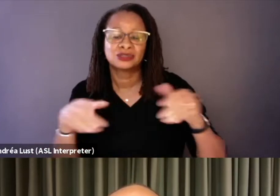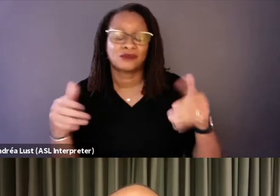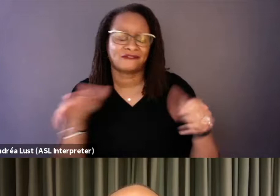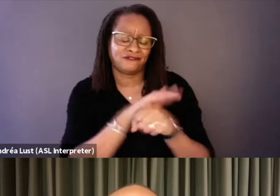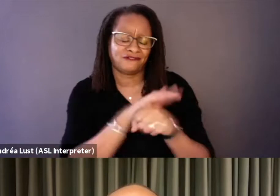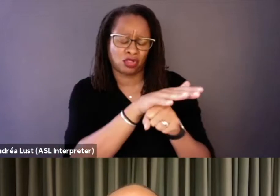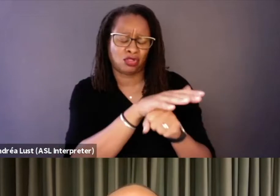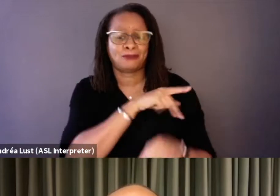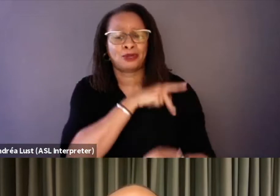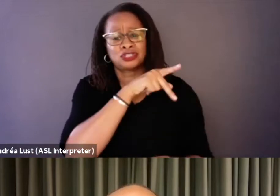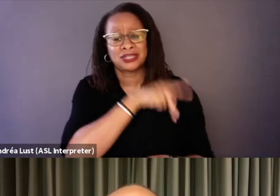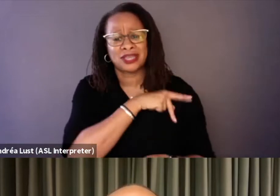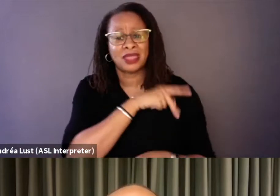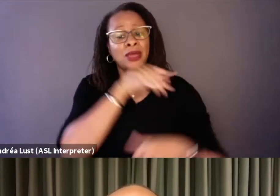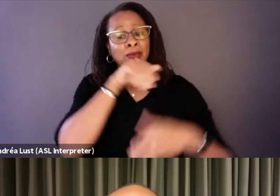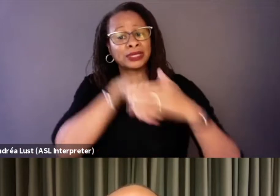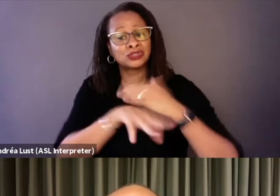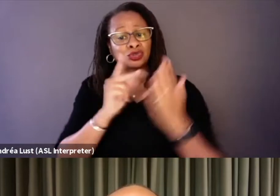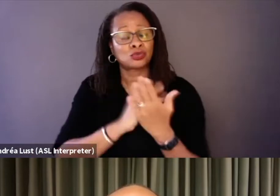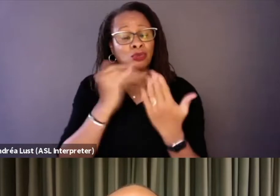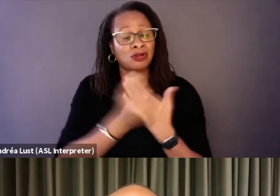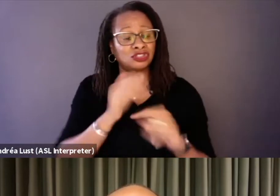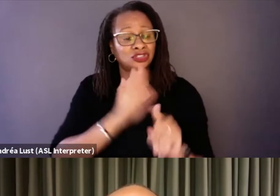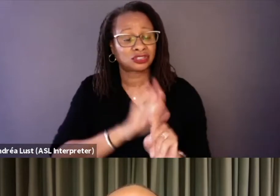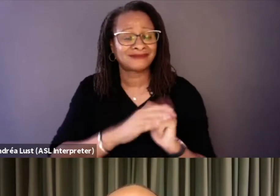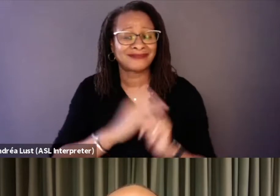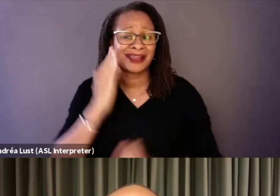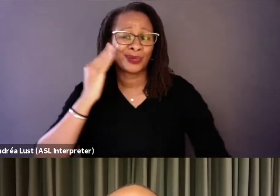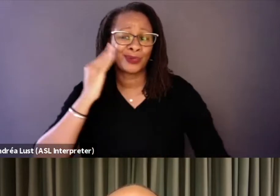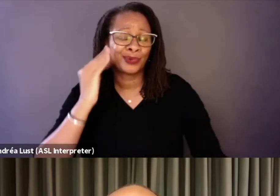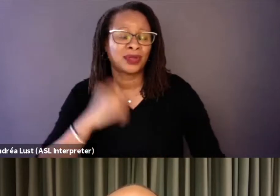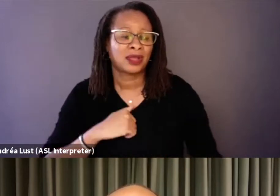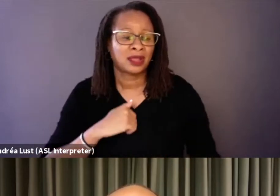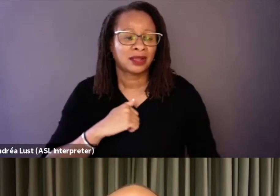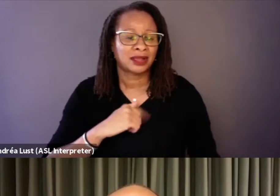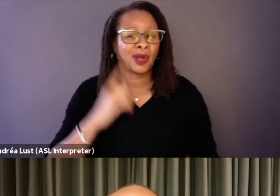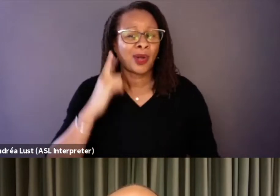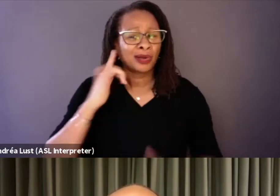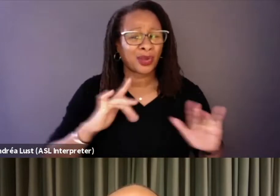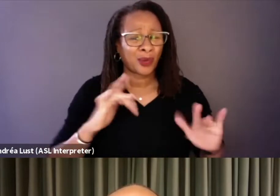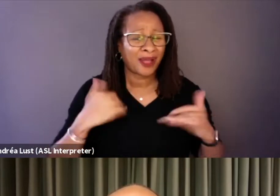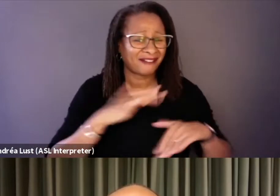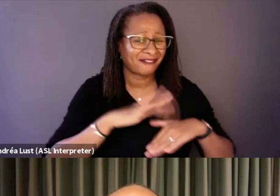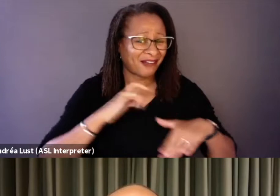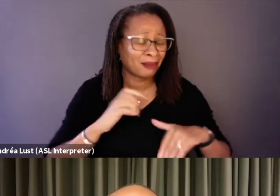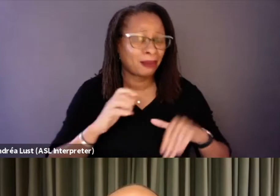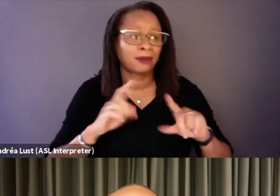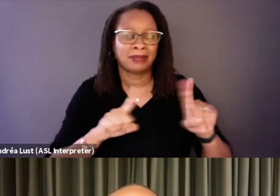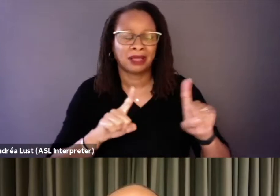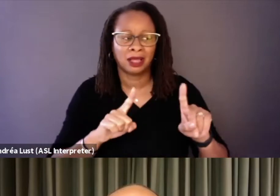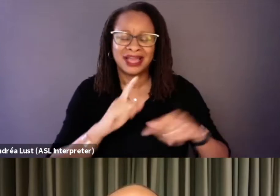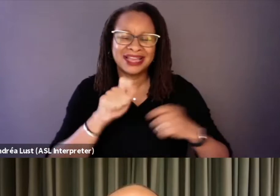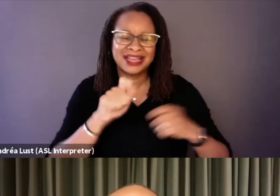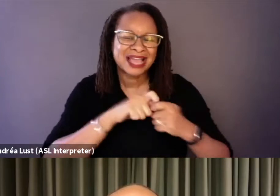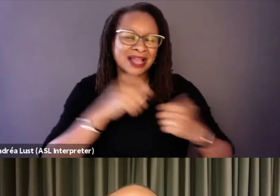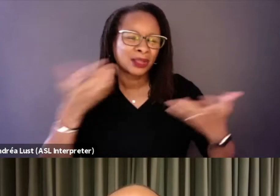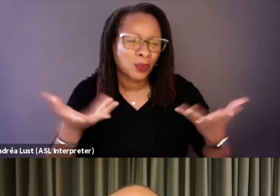Going into the project I knew that there was audio available but I didn't know what exactly there would be.